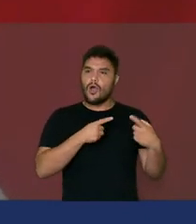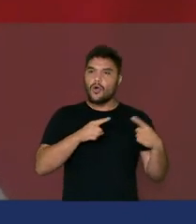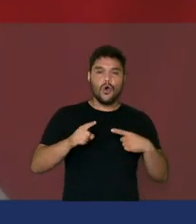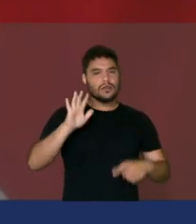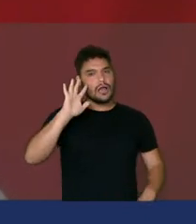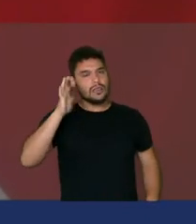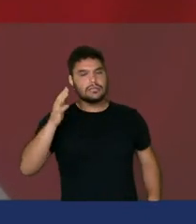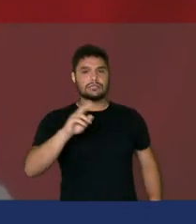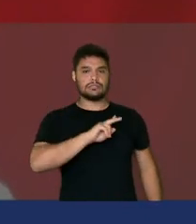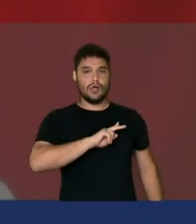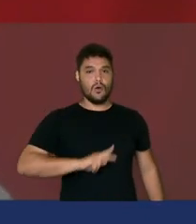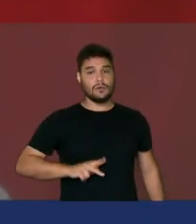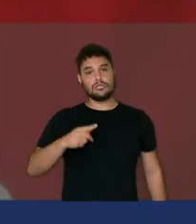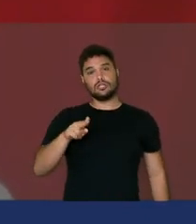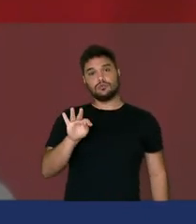TODAS AS VOZES TÊM QUE SE LEVANTAR REP DAINDO A GUERRA,